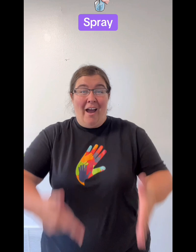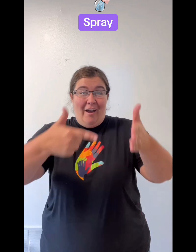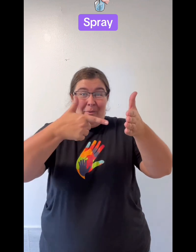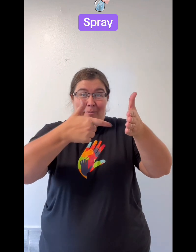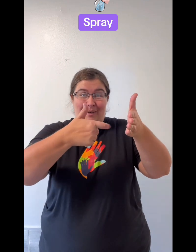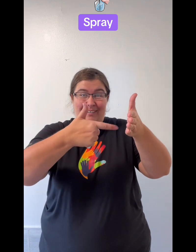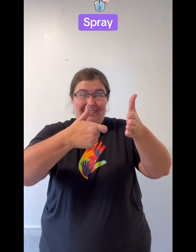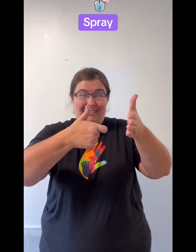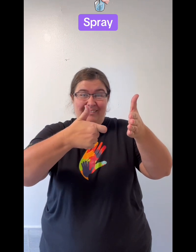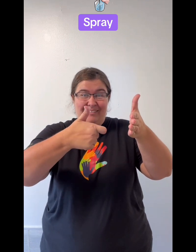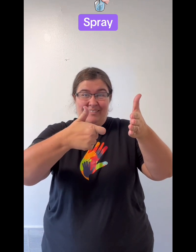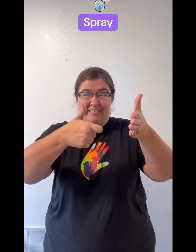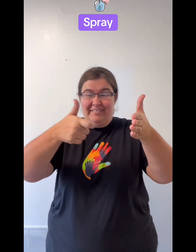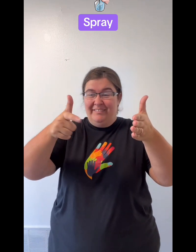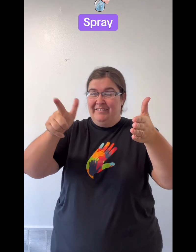How to sign "spray (bottle)" in ASL